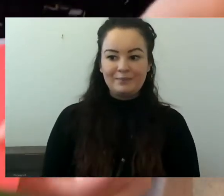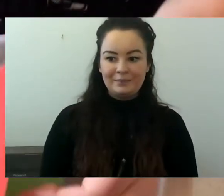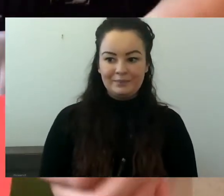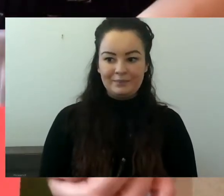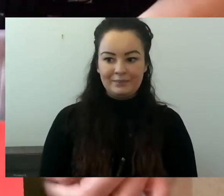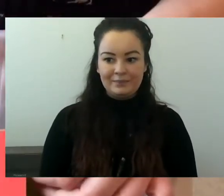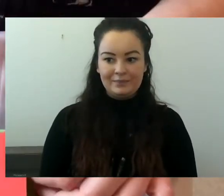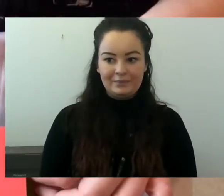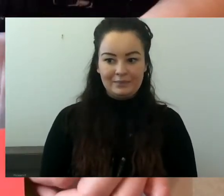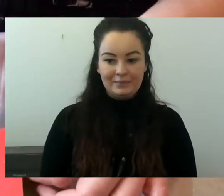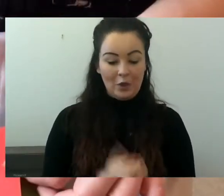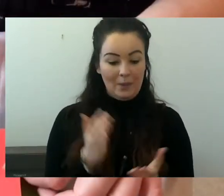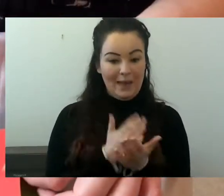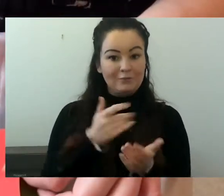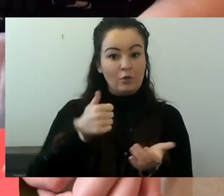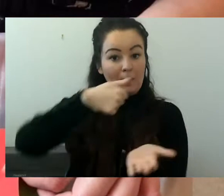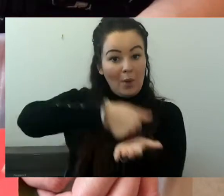so I'm going to hold it down at the bottom